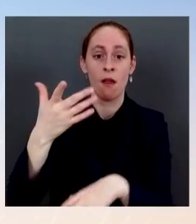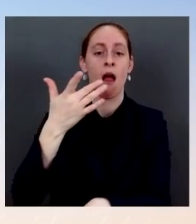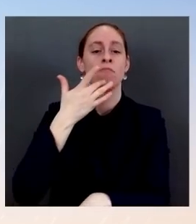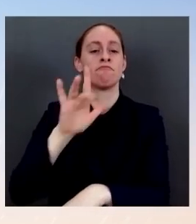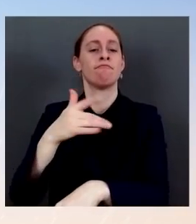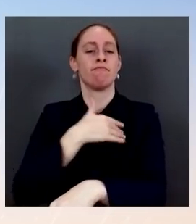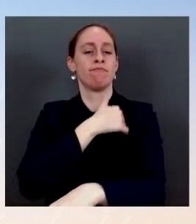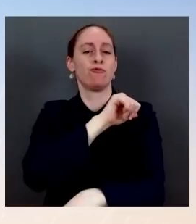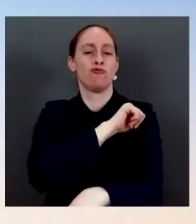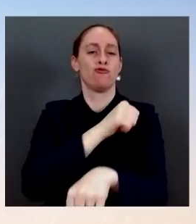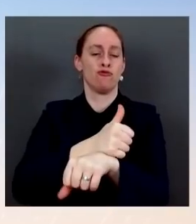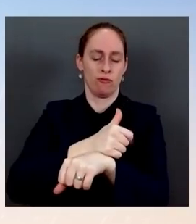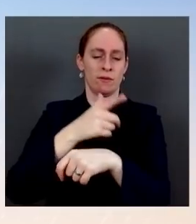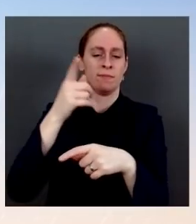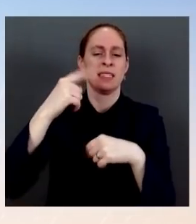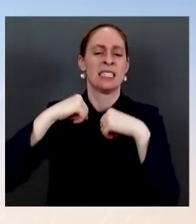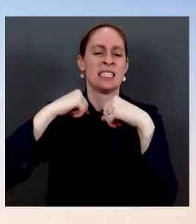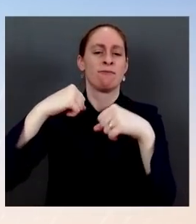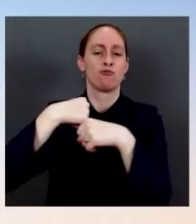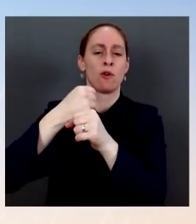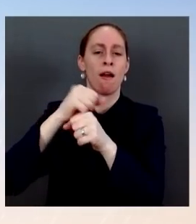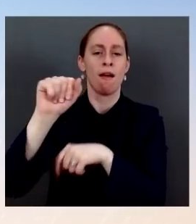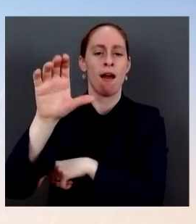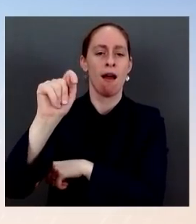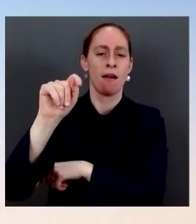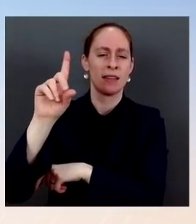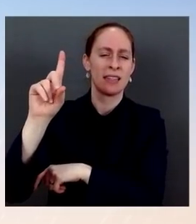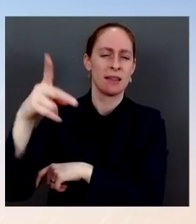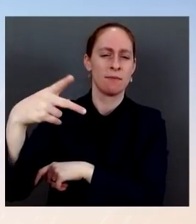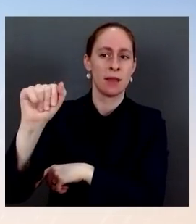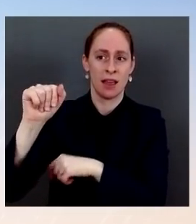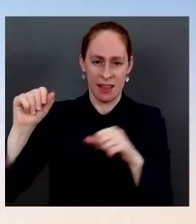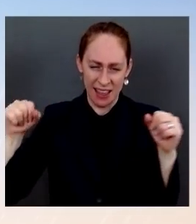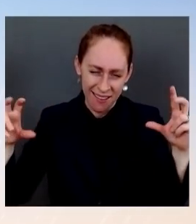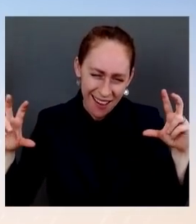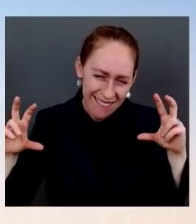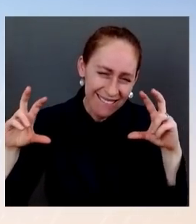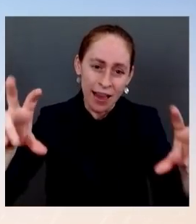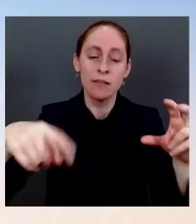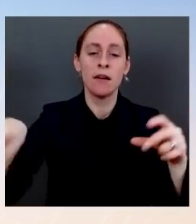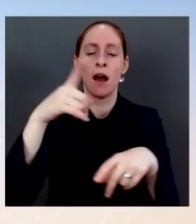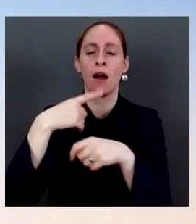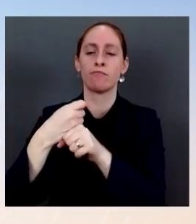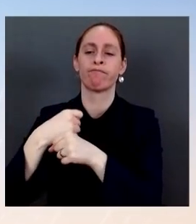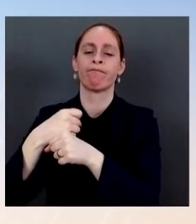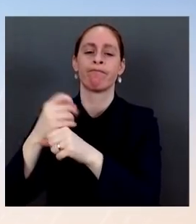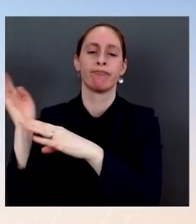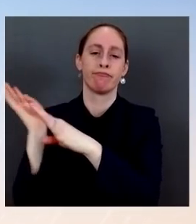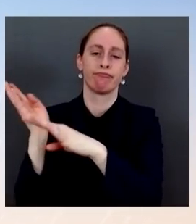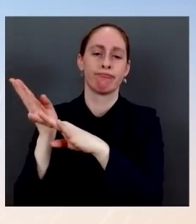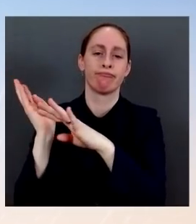to make sure we were building up the market, to make sure we had the capacity. We wouldn't have had -- there wouldn't have been 500 billion